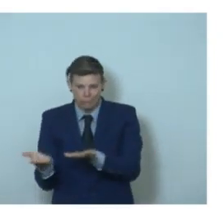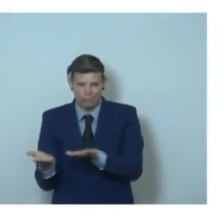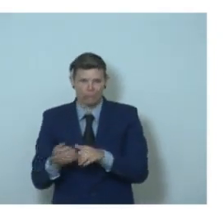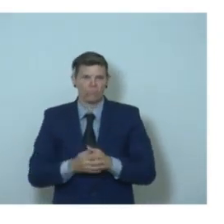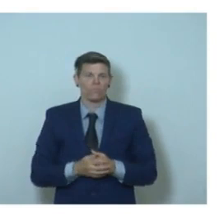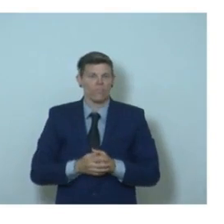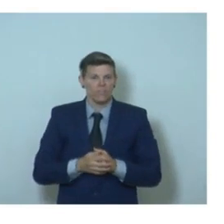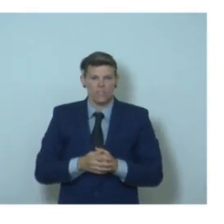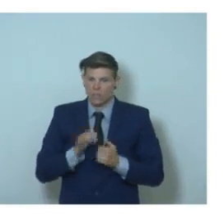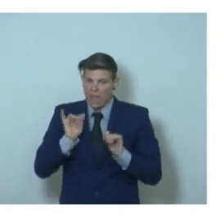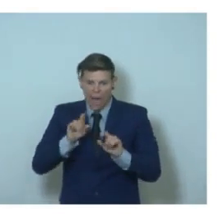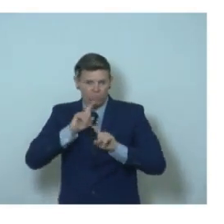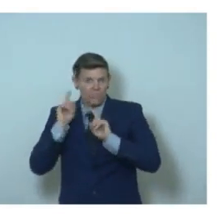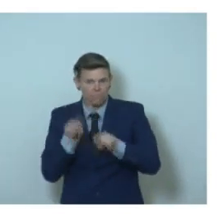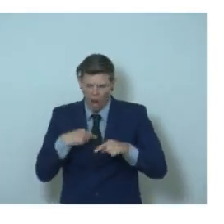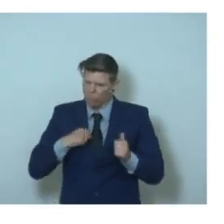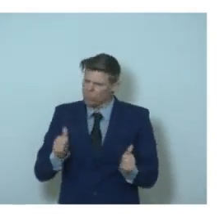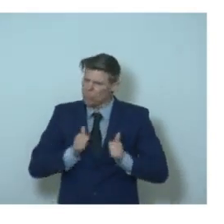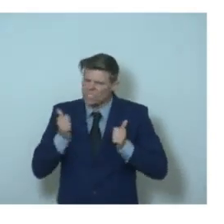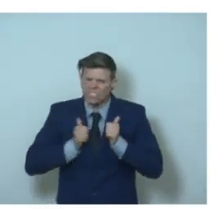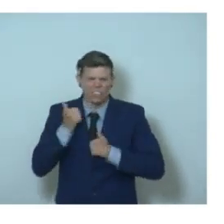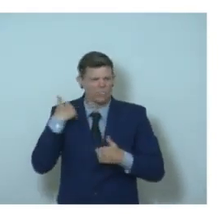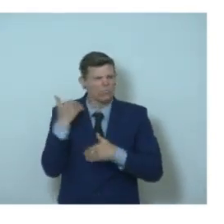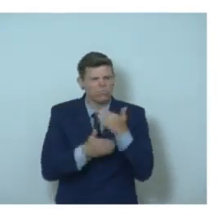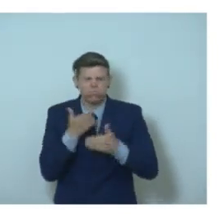WE’VE HAD TWO DEATHS FROM THIS FACILITY.